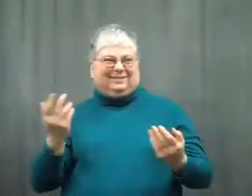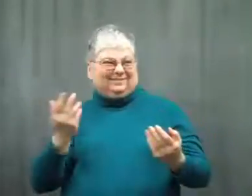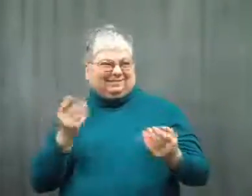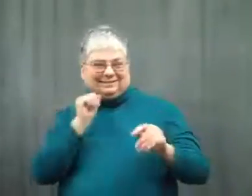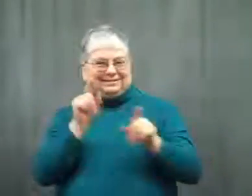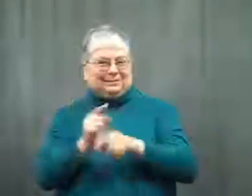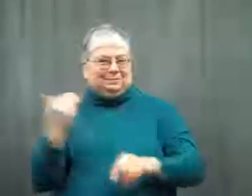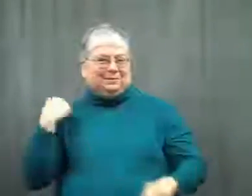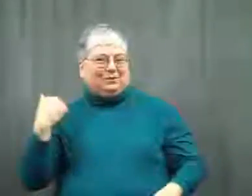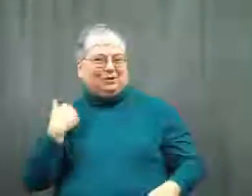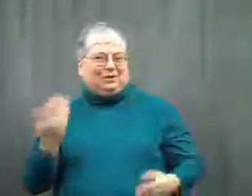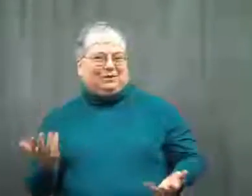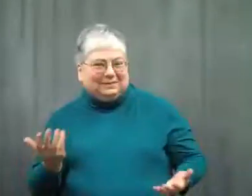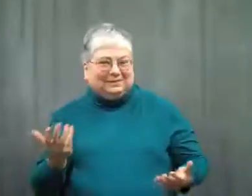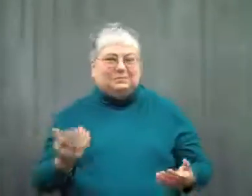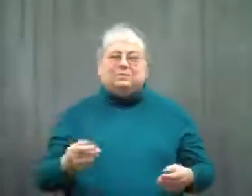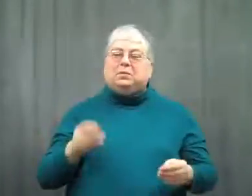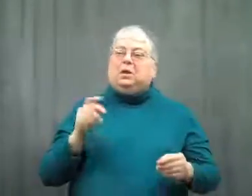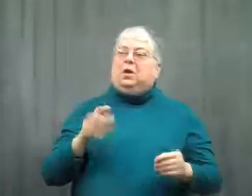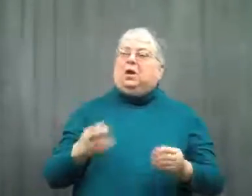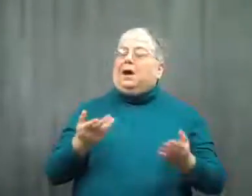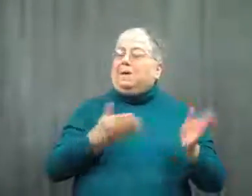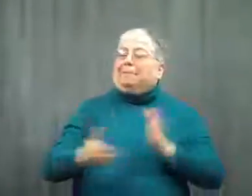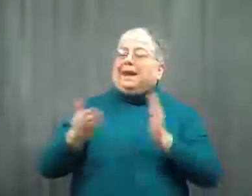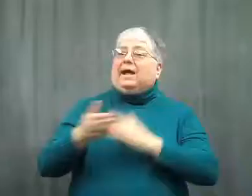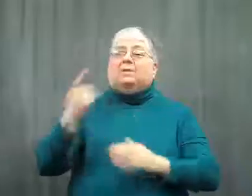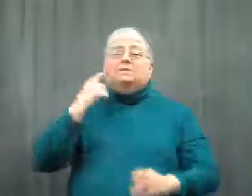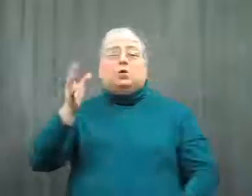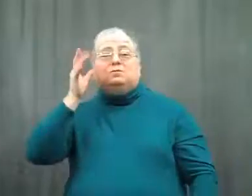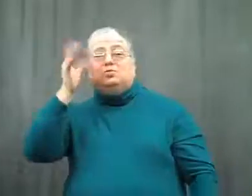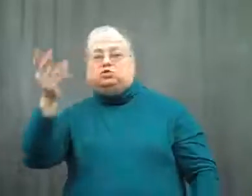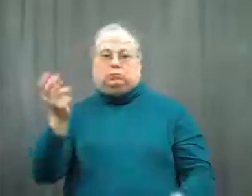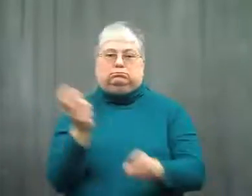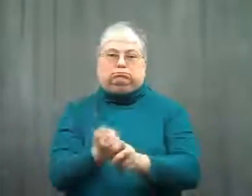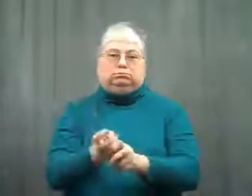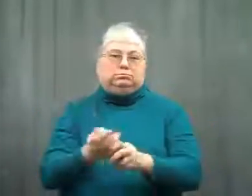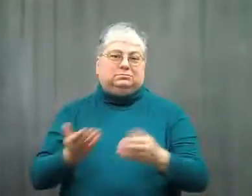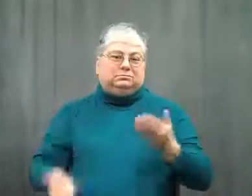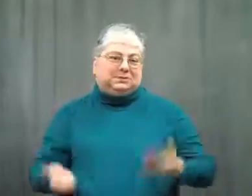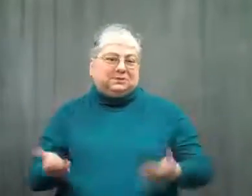It wouldn't be like before. It might be more difficult to plan for the future.